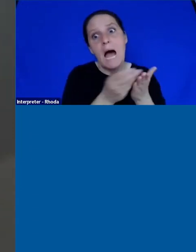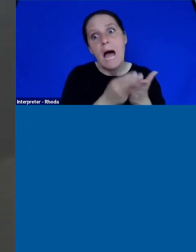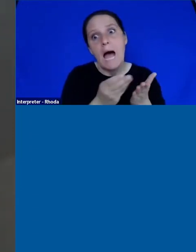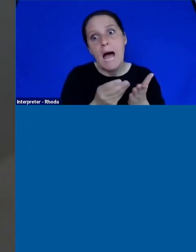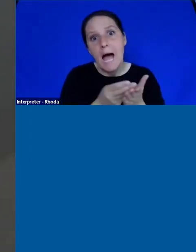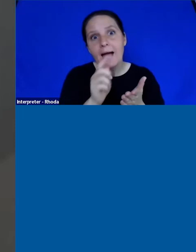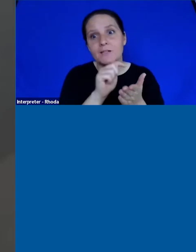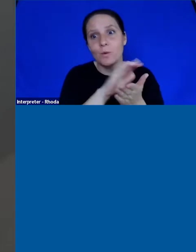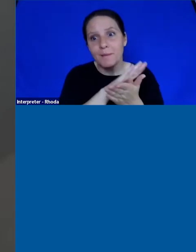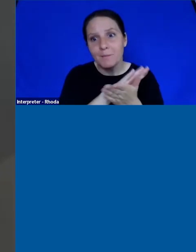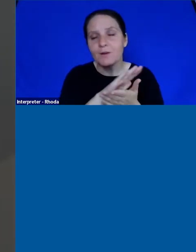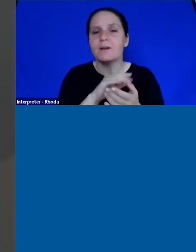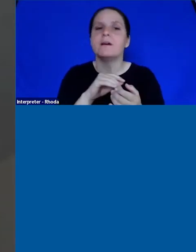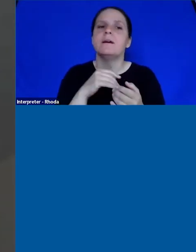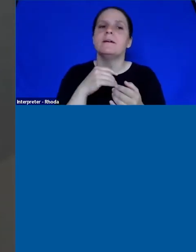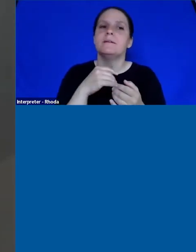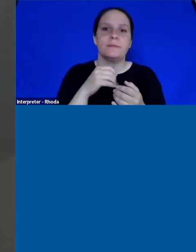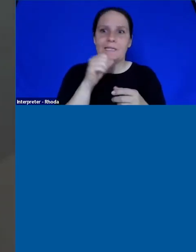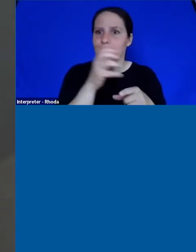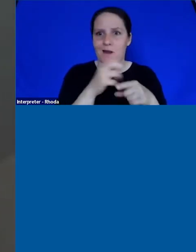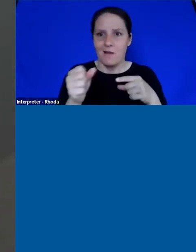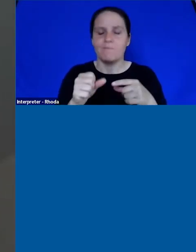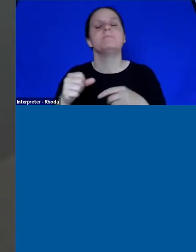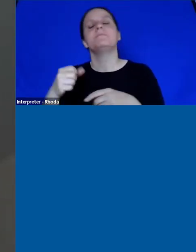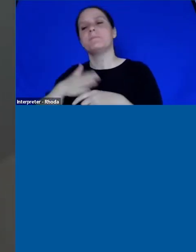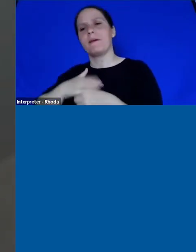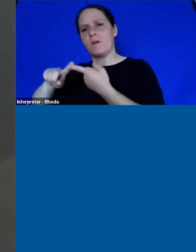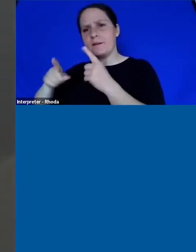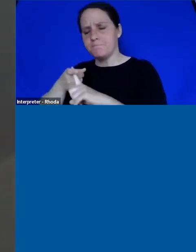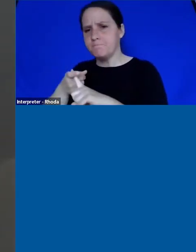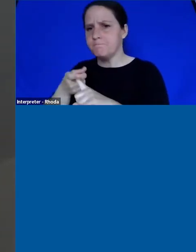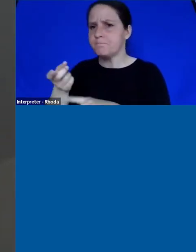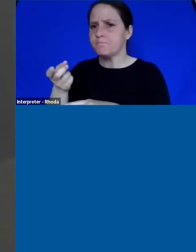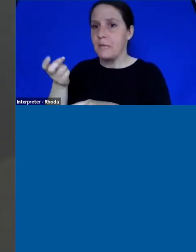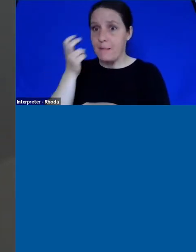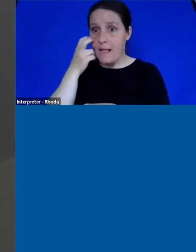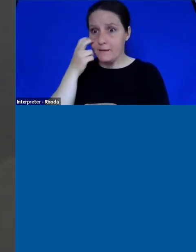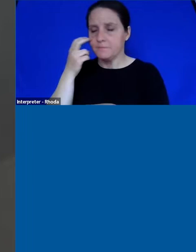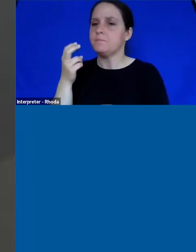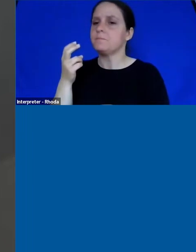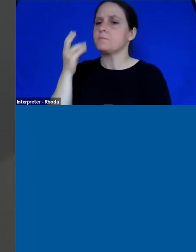But a friend of mine who is totally blind, went to the local grocery store and was turned away.